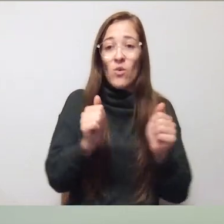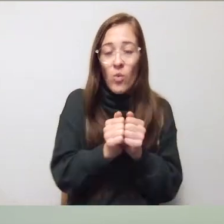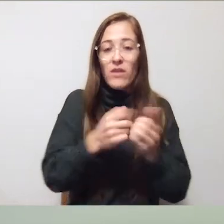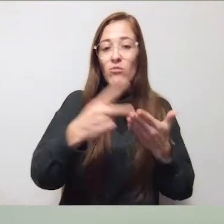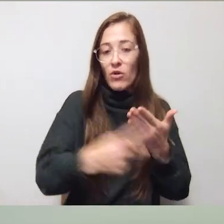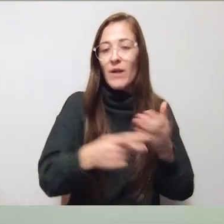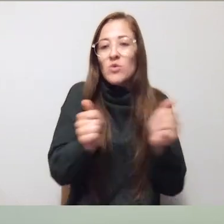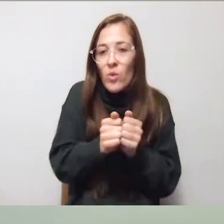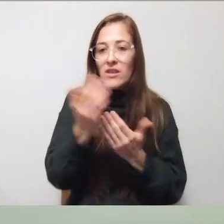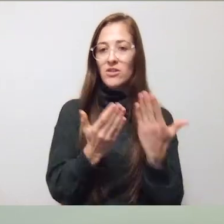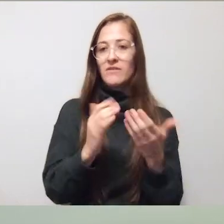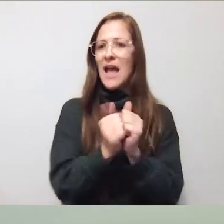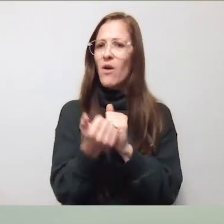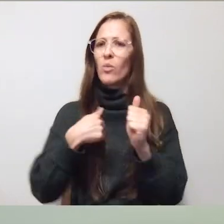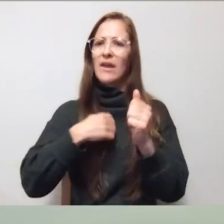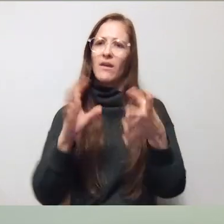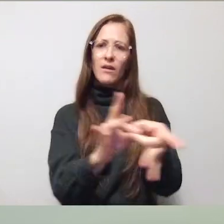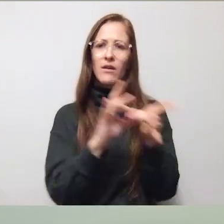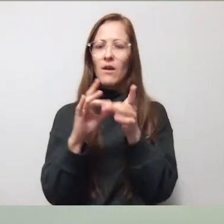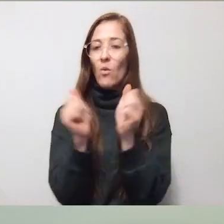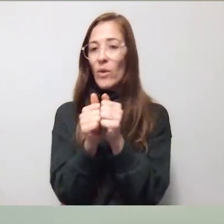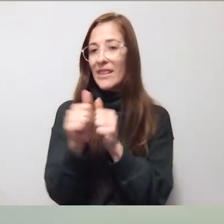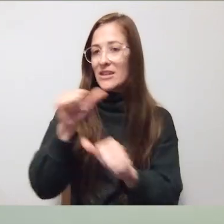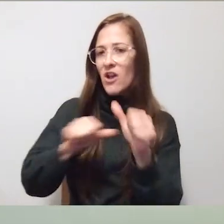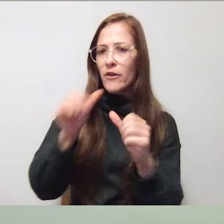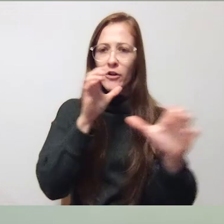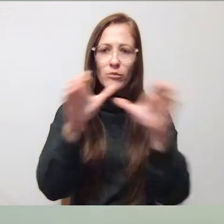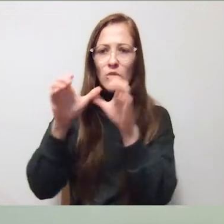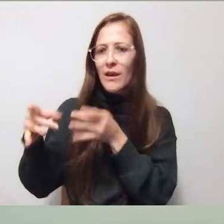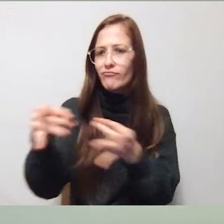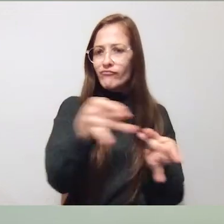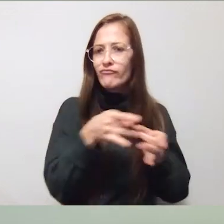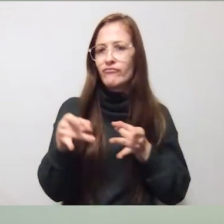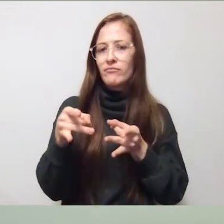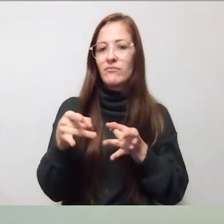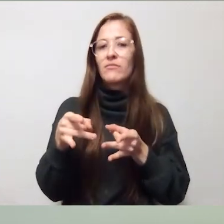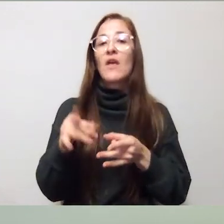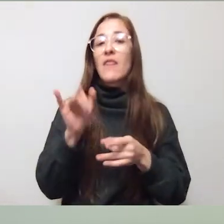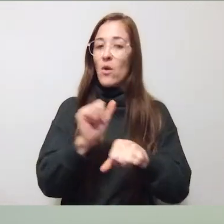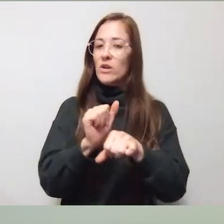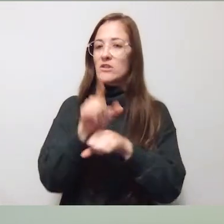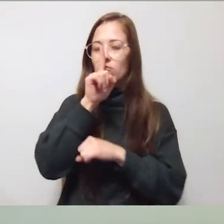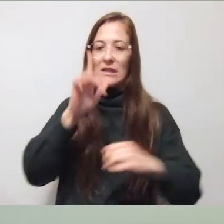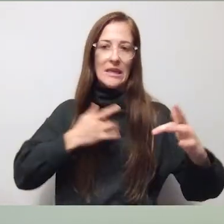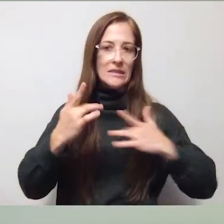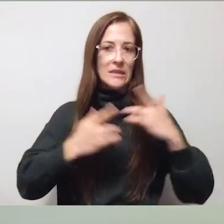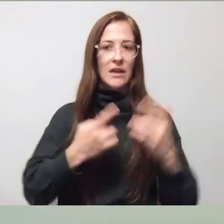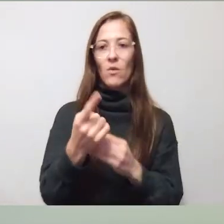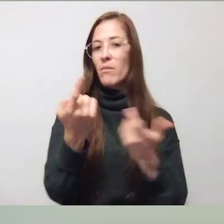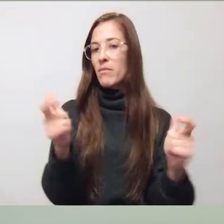that we're connecting with one another. And that work has been really, really exciting. One of the focuses of our disability program